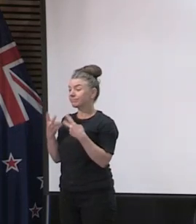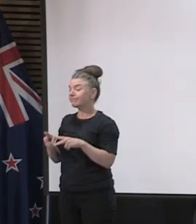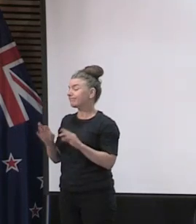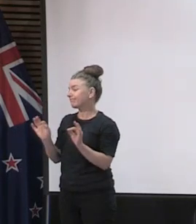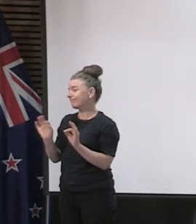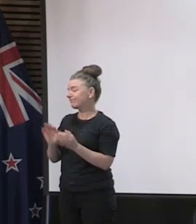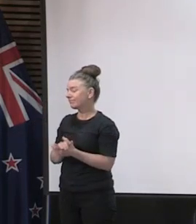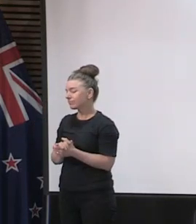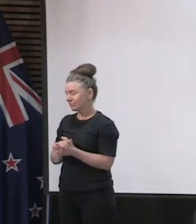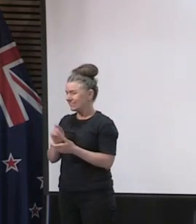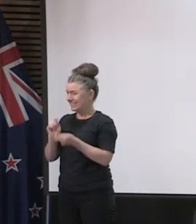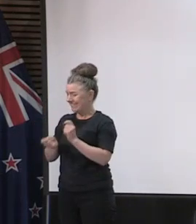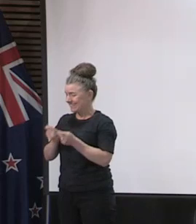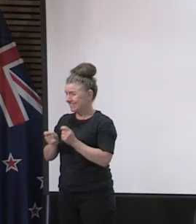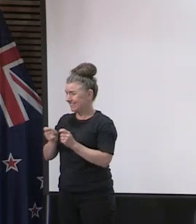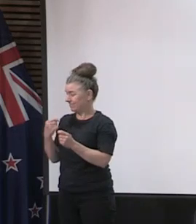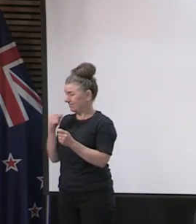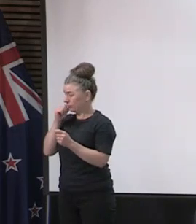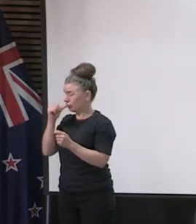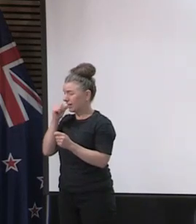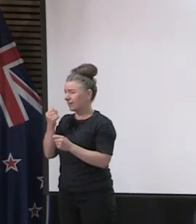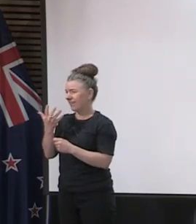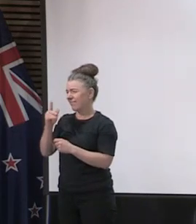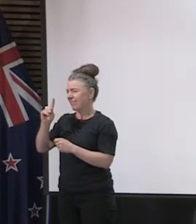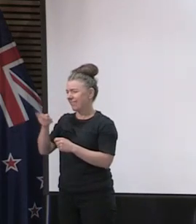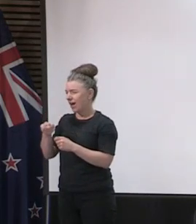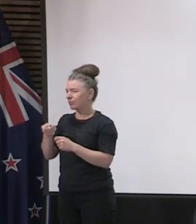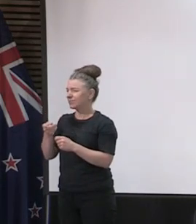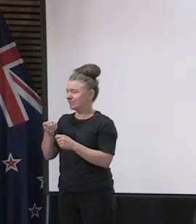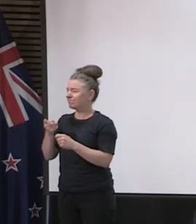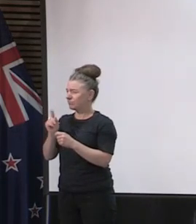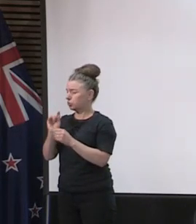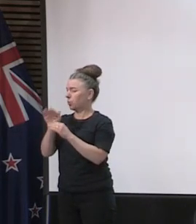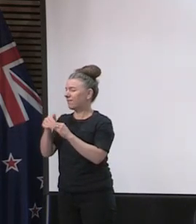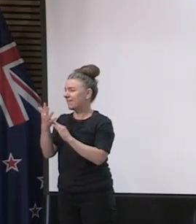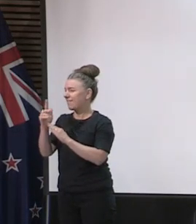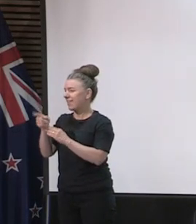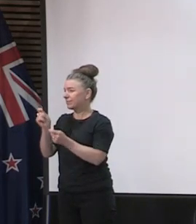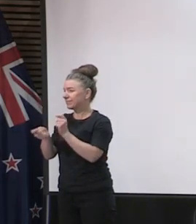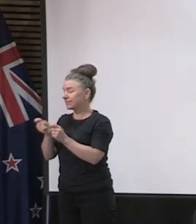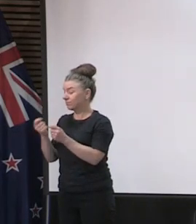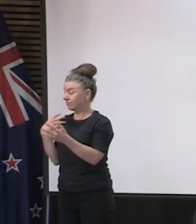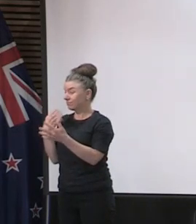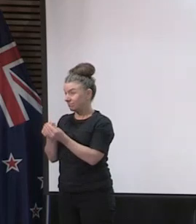report today. Yesterday our laboratories